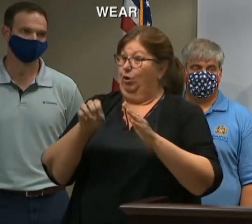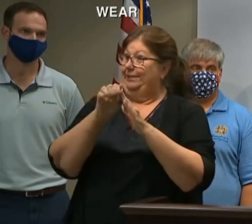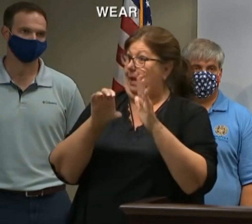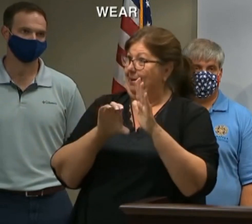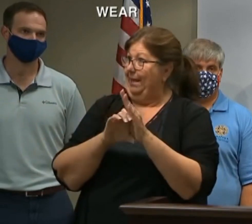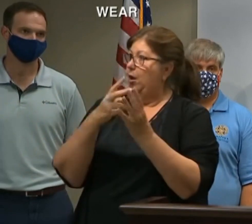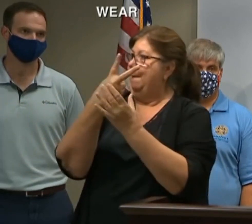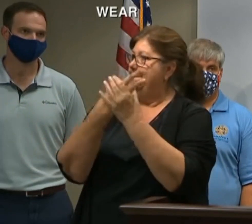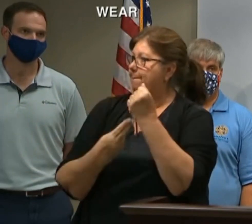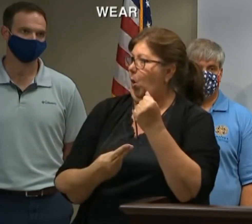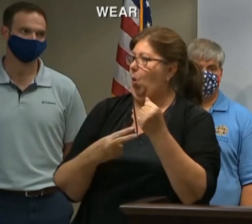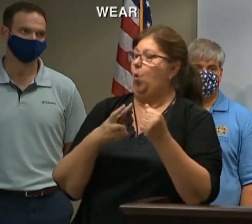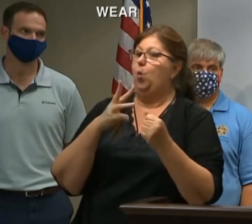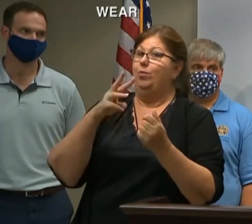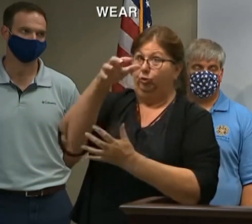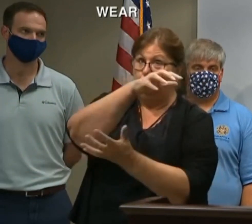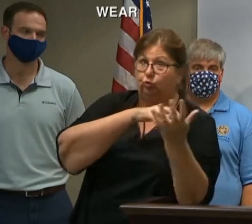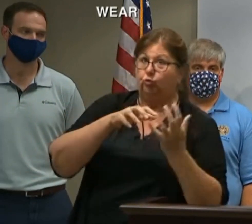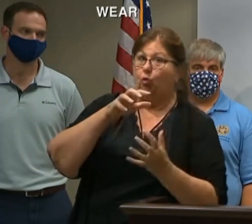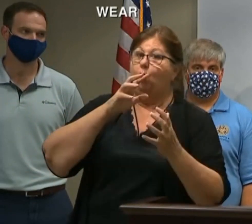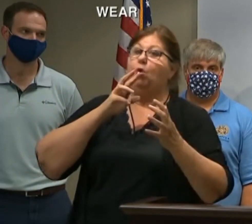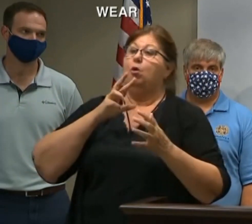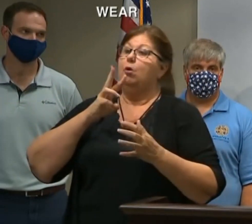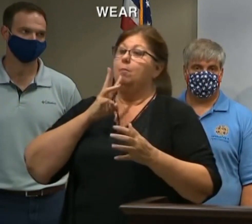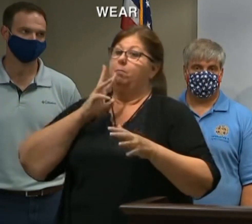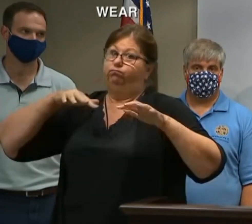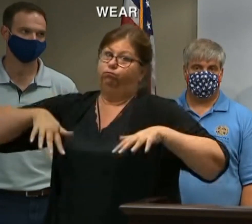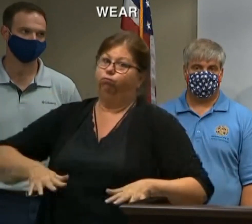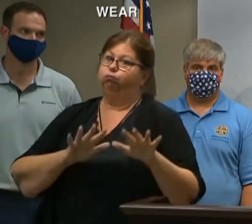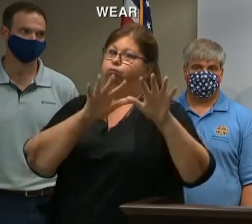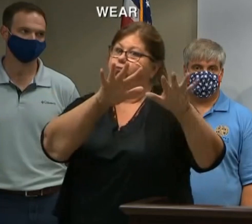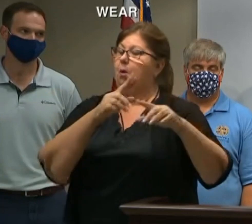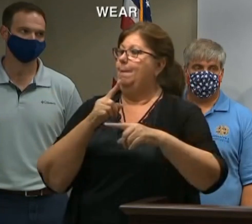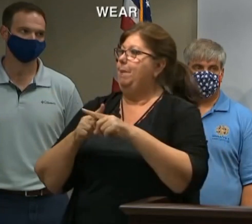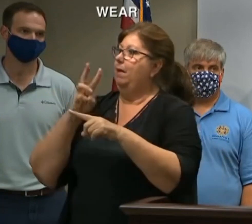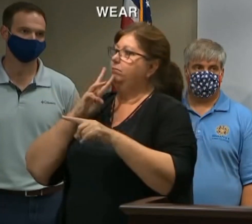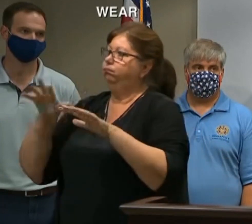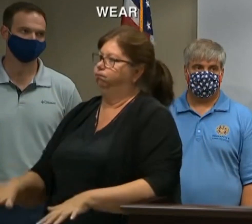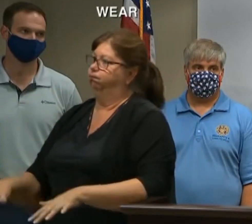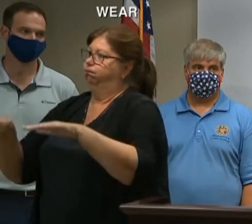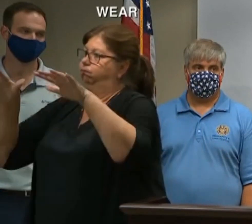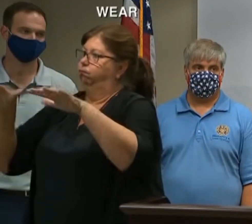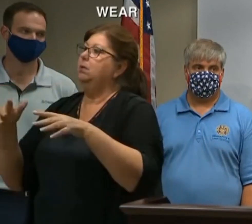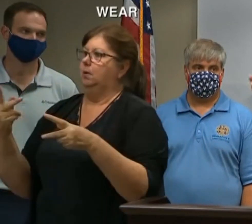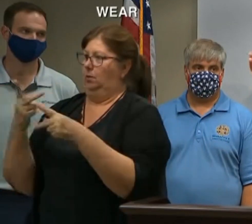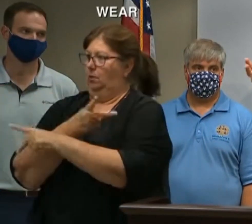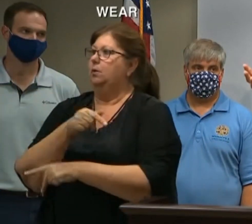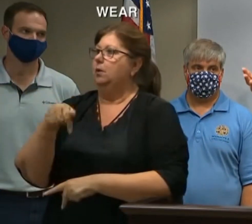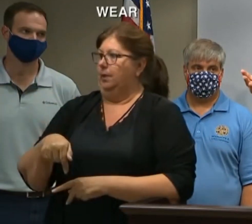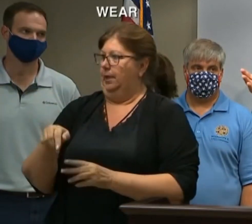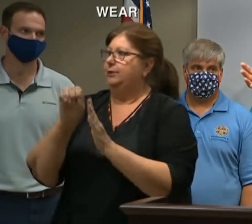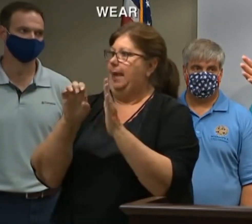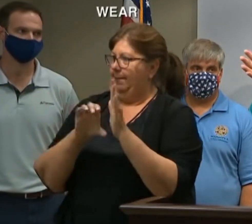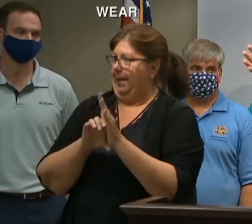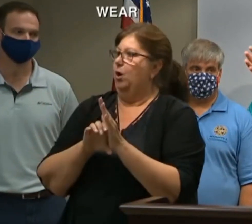surge and the flooding created a back up that we didn't see as as much to the east because as the water built up there was